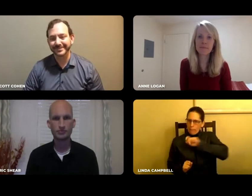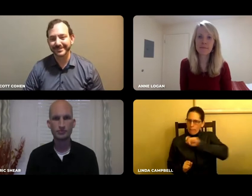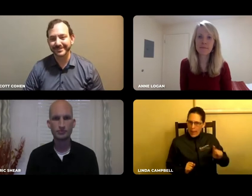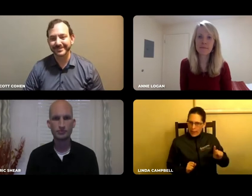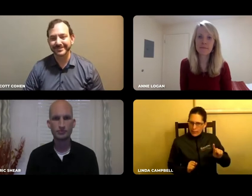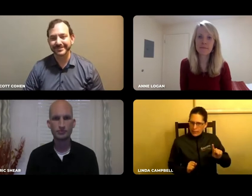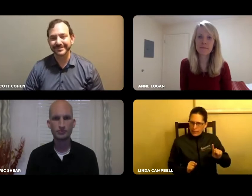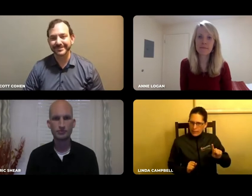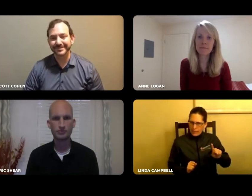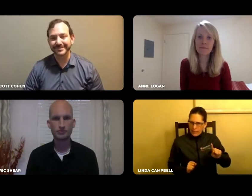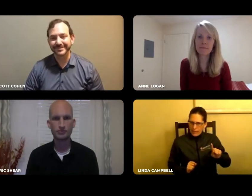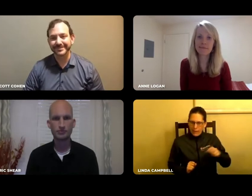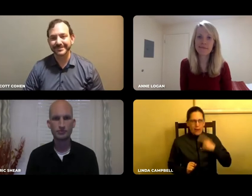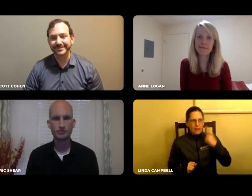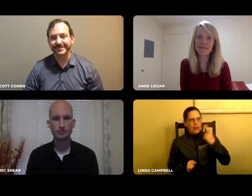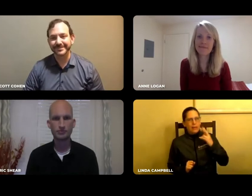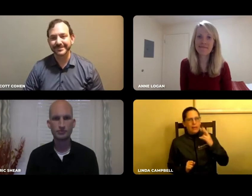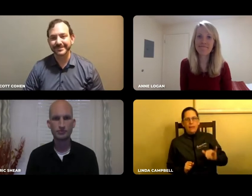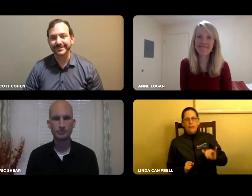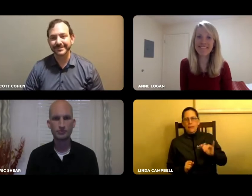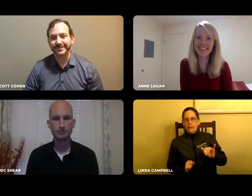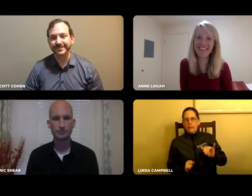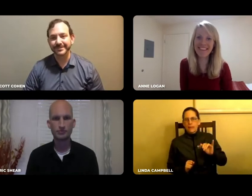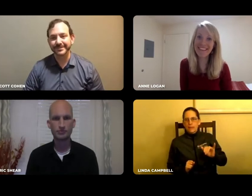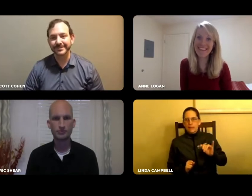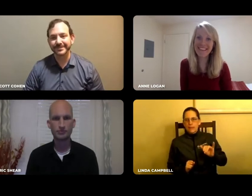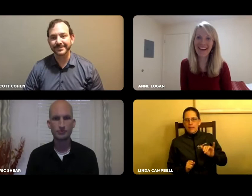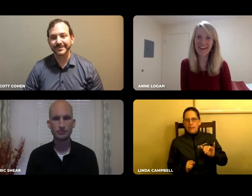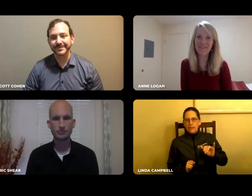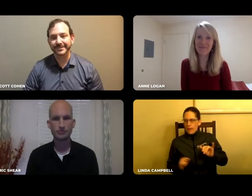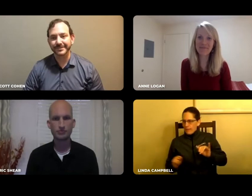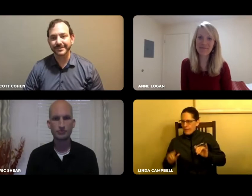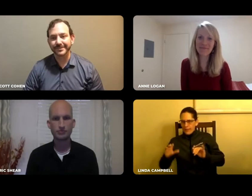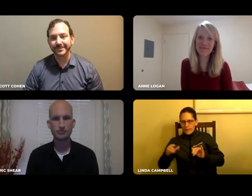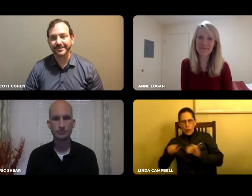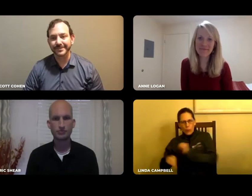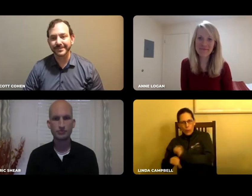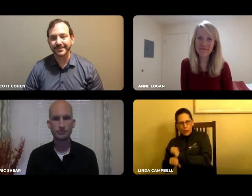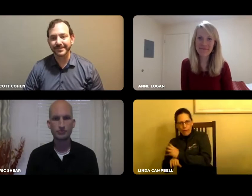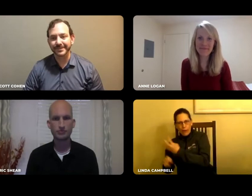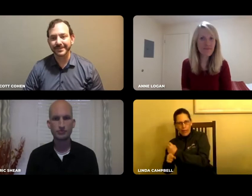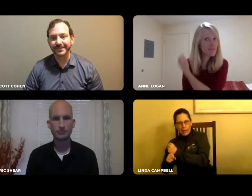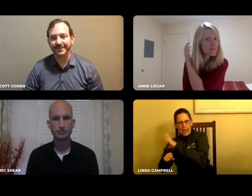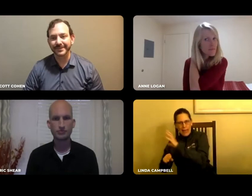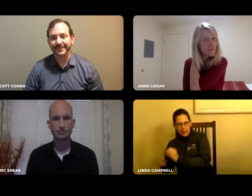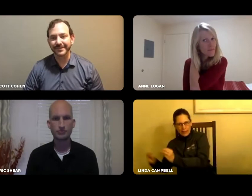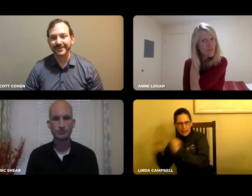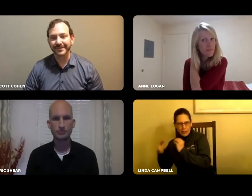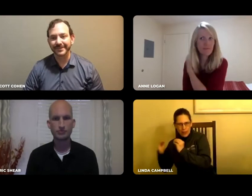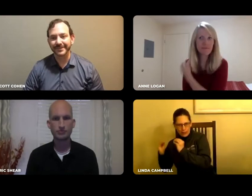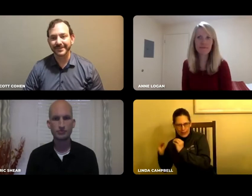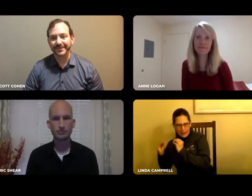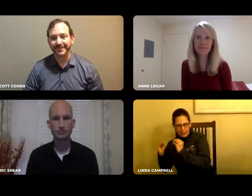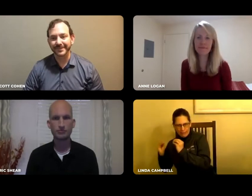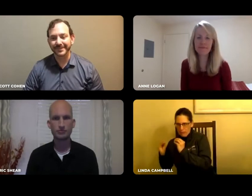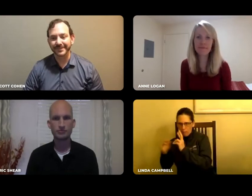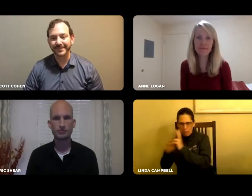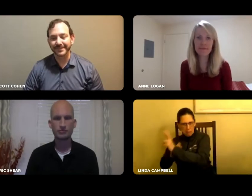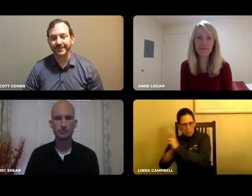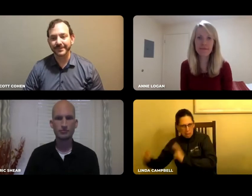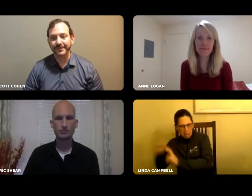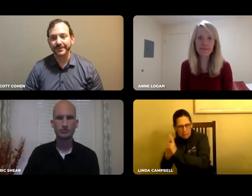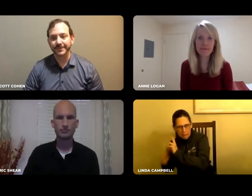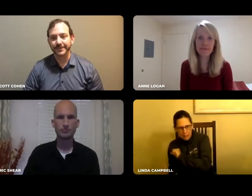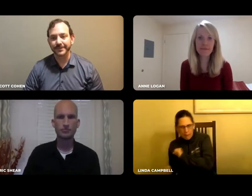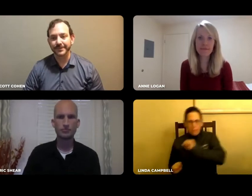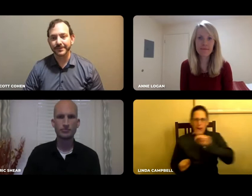But after working 4 years in Africa, I learned a lot.